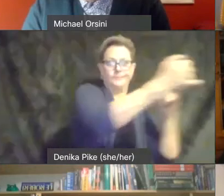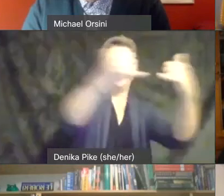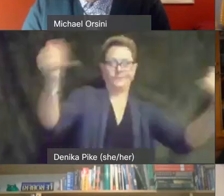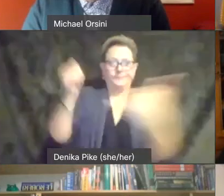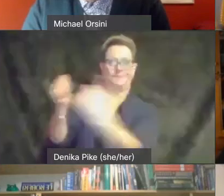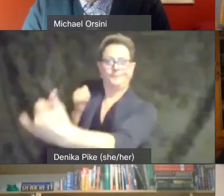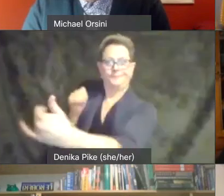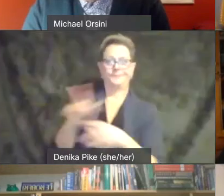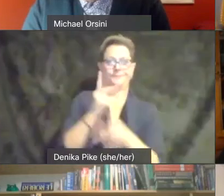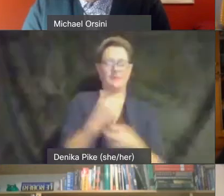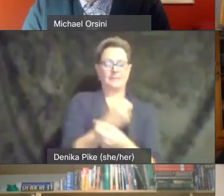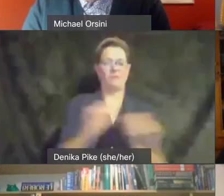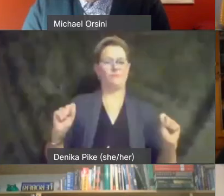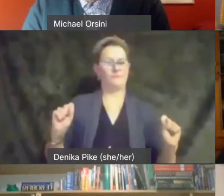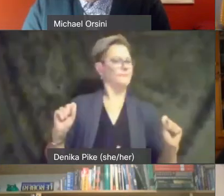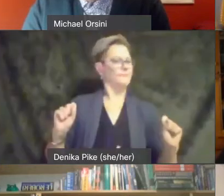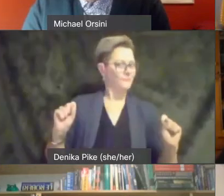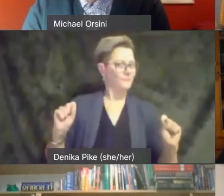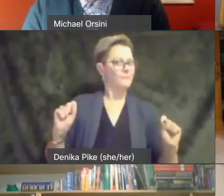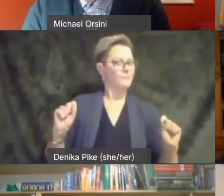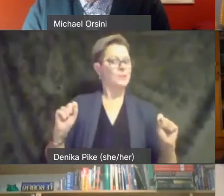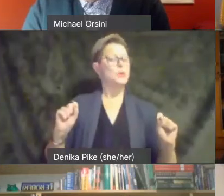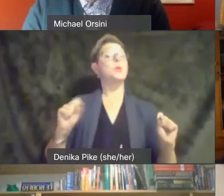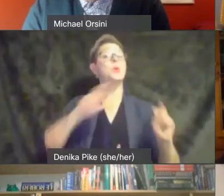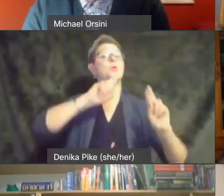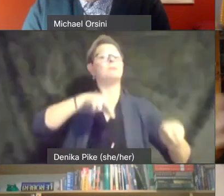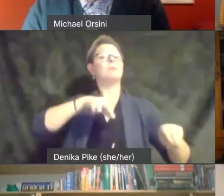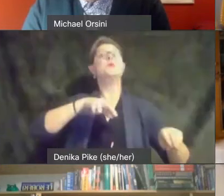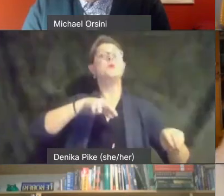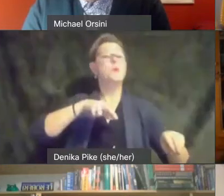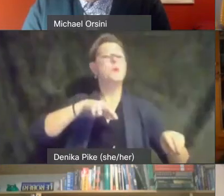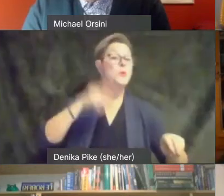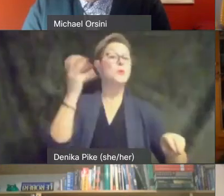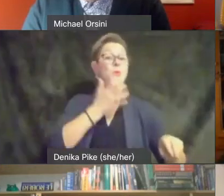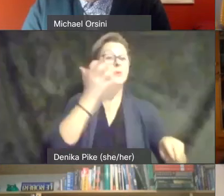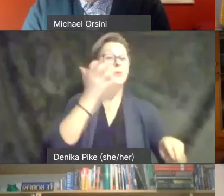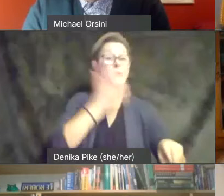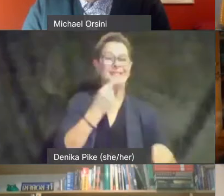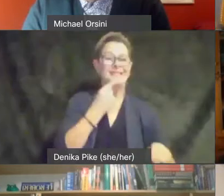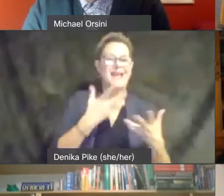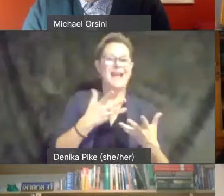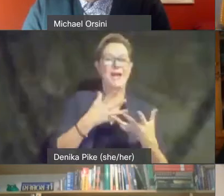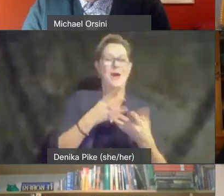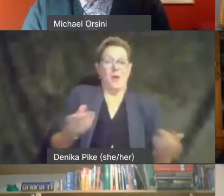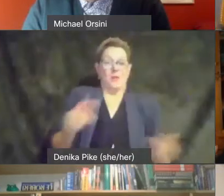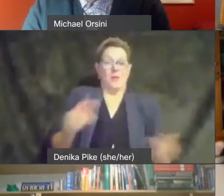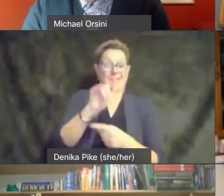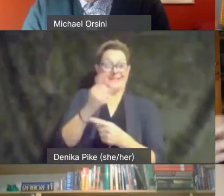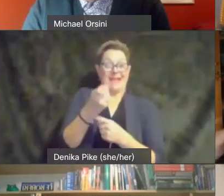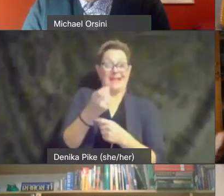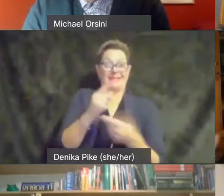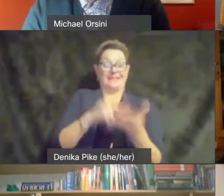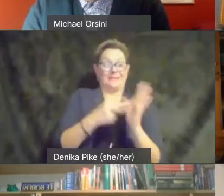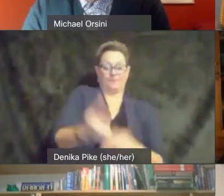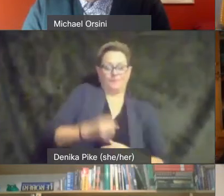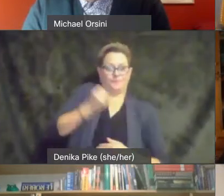Their response from a lot of people was kinda almost exactly what you could imagine you were going to withhold our property taxes. You can't keep me away and we never had.